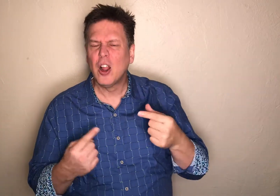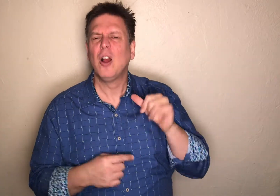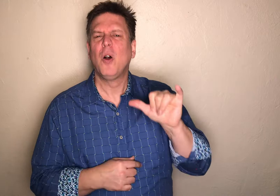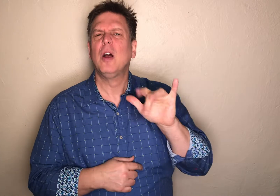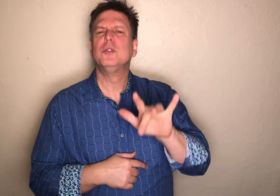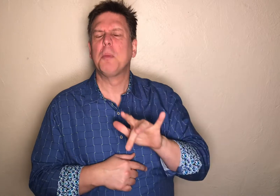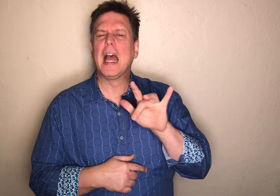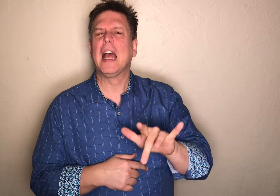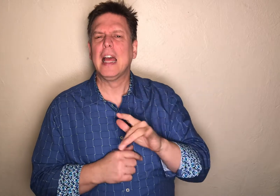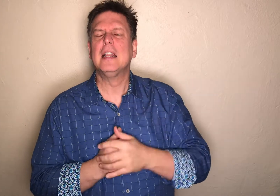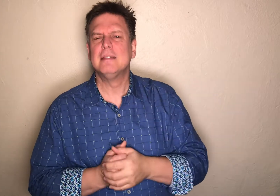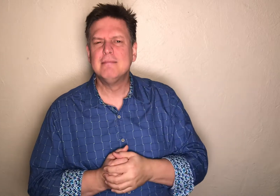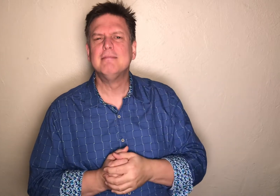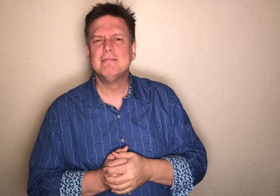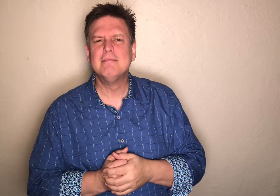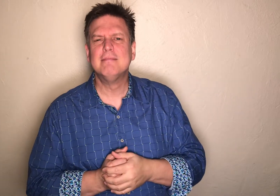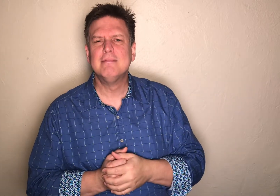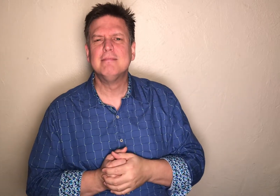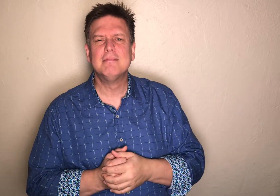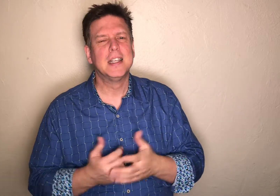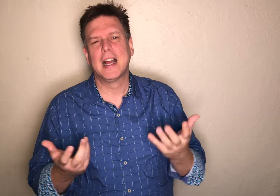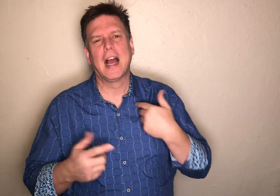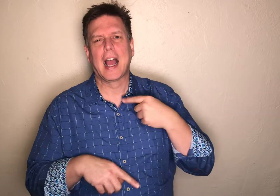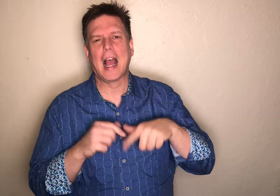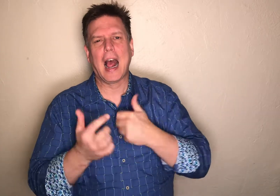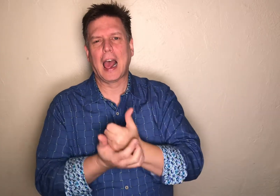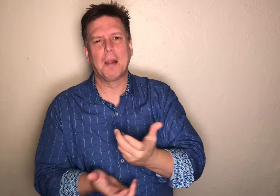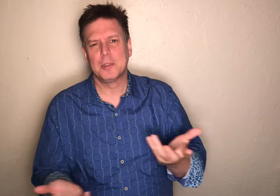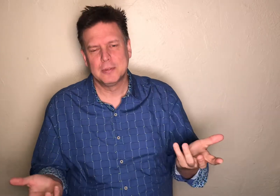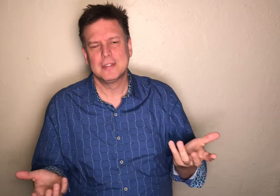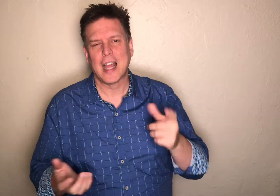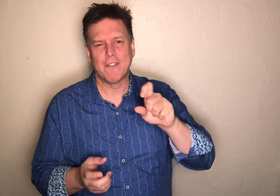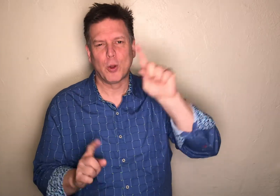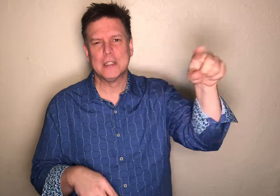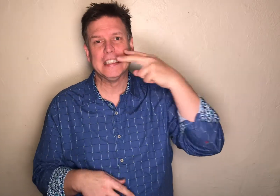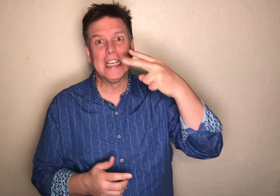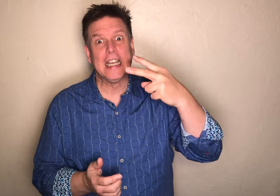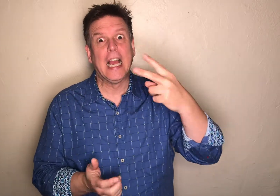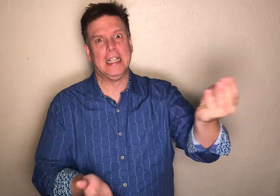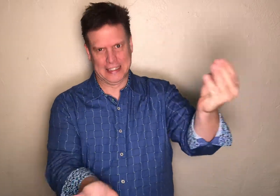I'll say Oh your back hurts that's too bad, but I can't help you you have to go